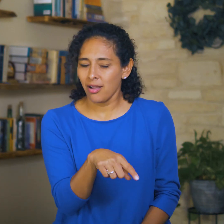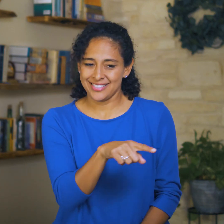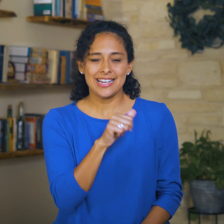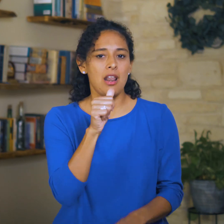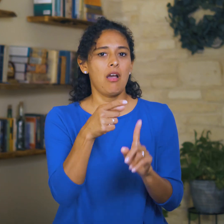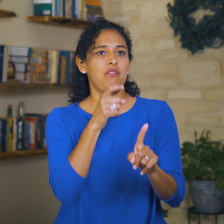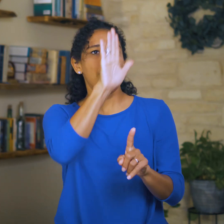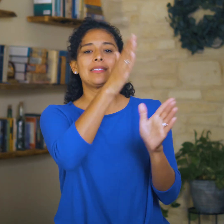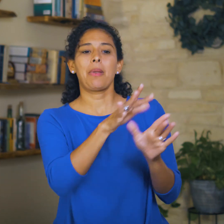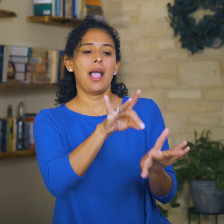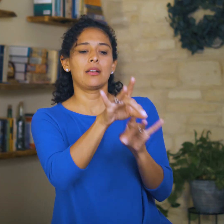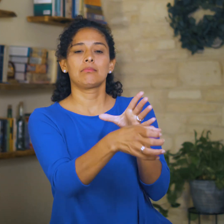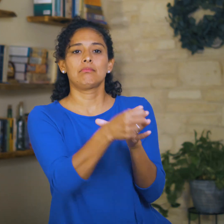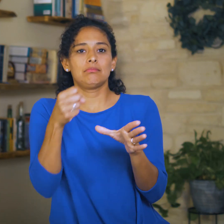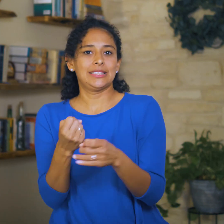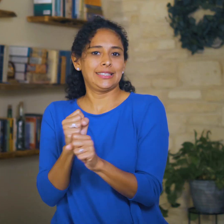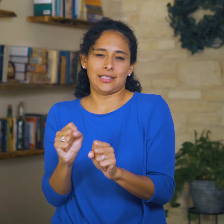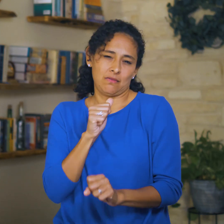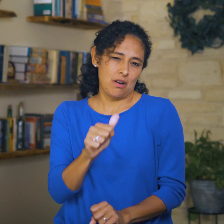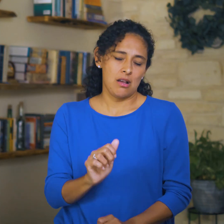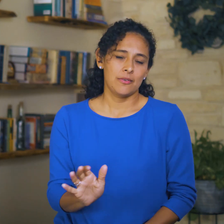they aren’t among the remnant.